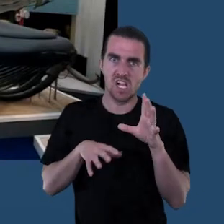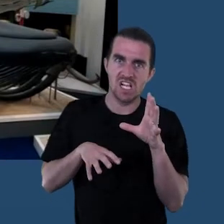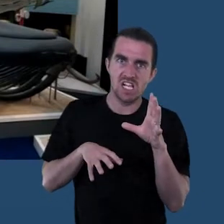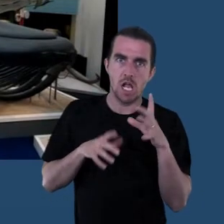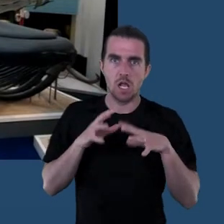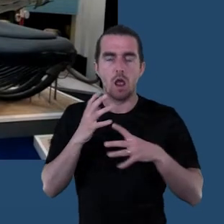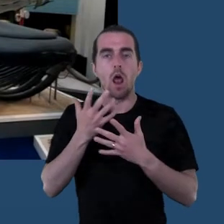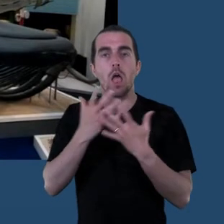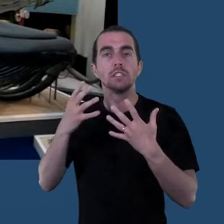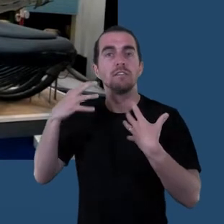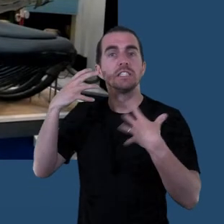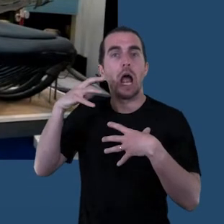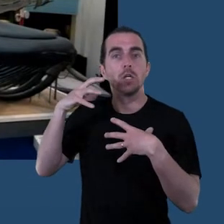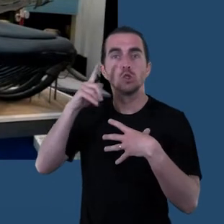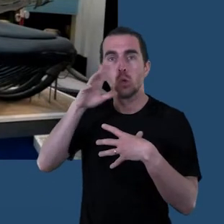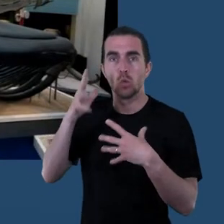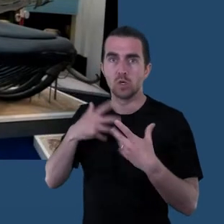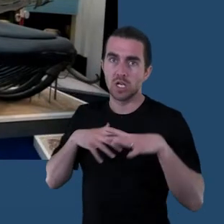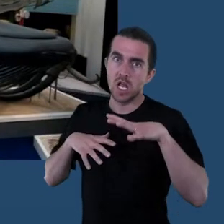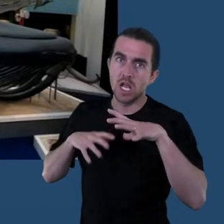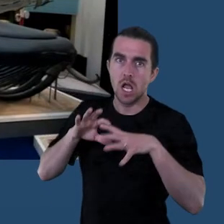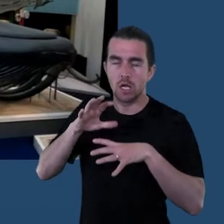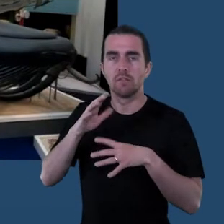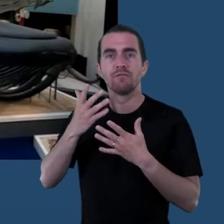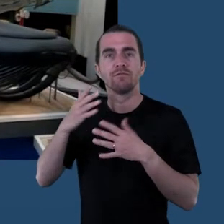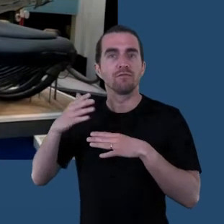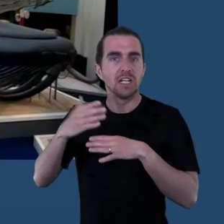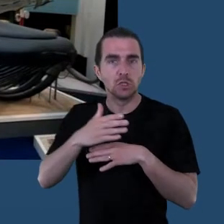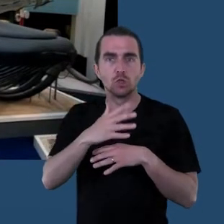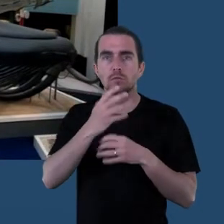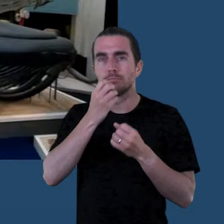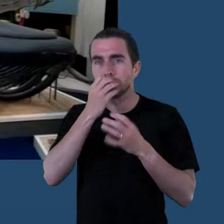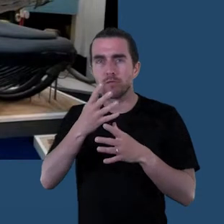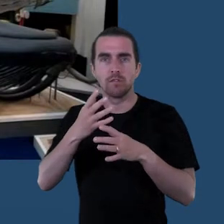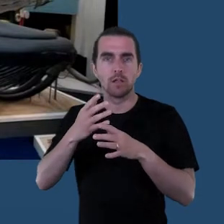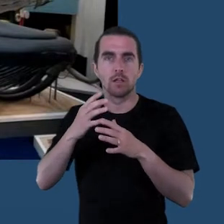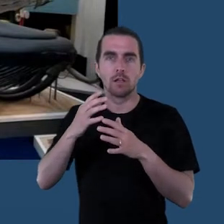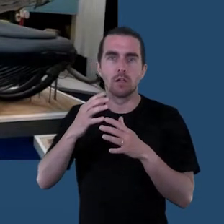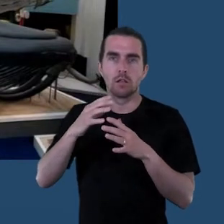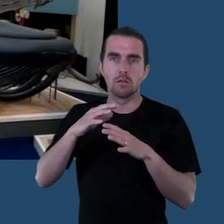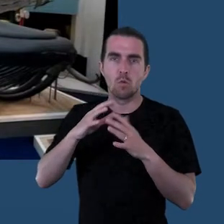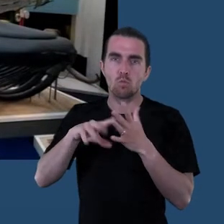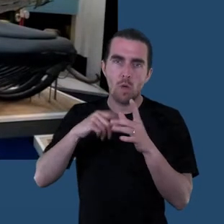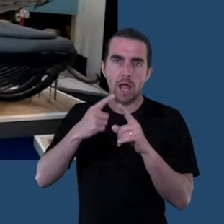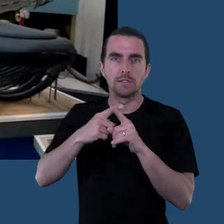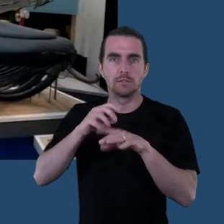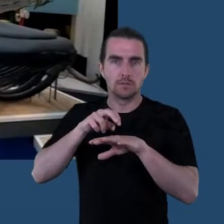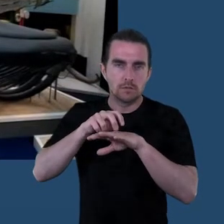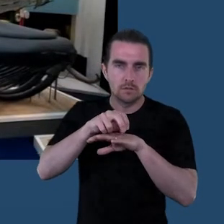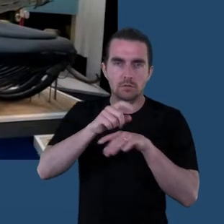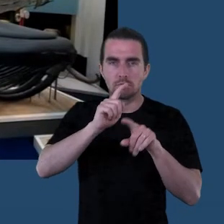We've got a lot of dinosaur models, fish models, beautiful insect wax models